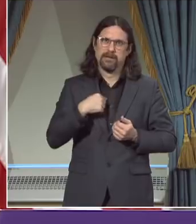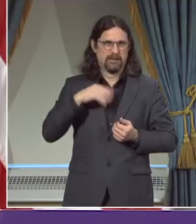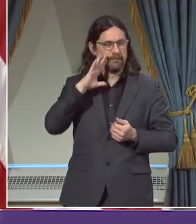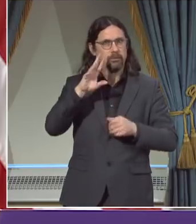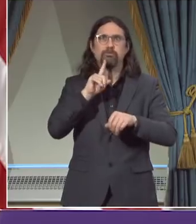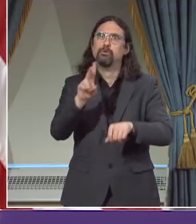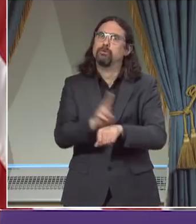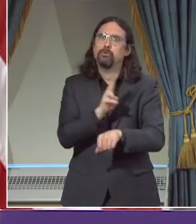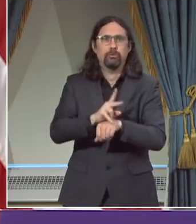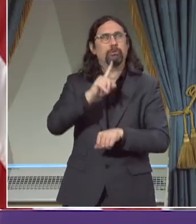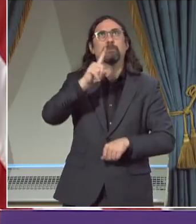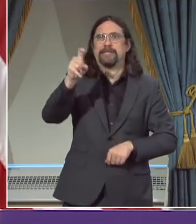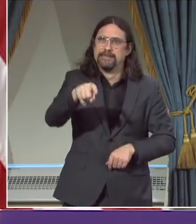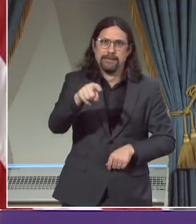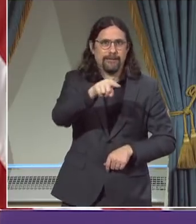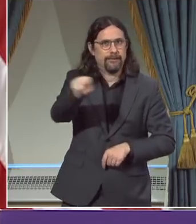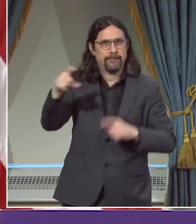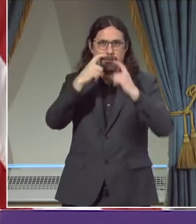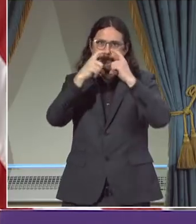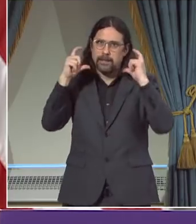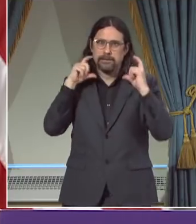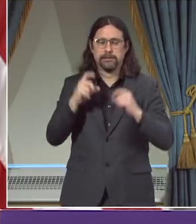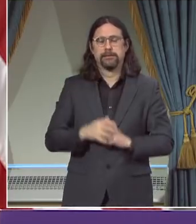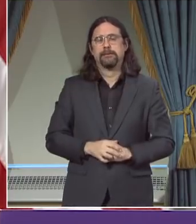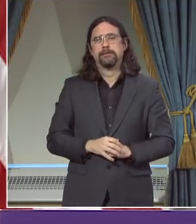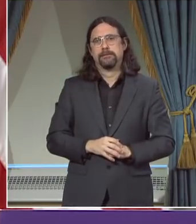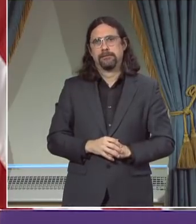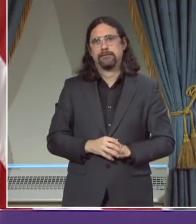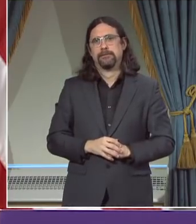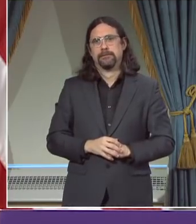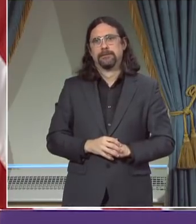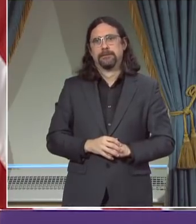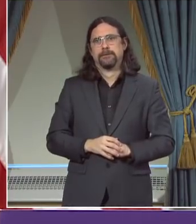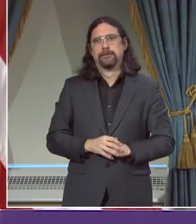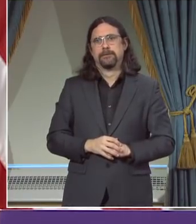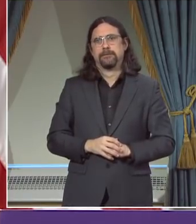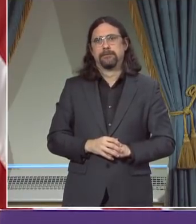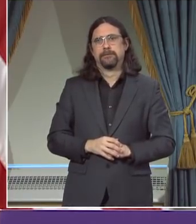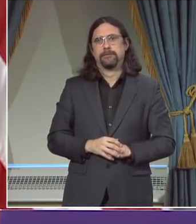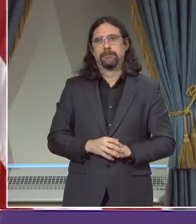WE'VE ASKED ANY AND ALL HELP, WE WILL NEED IT. THOSE MASKS ARE GETTING OUT TO